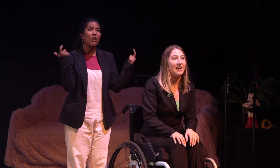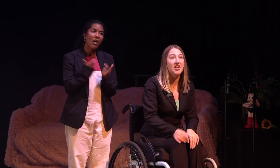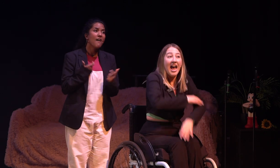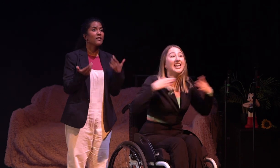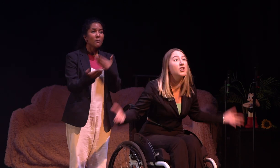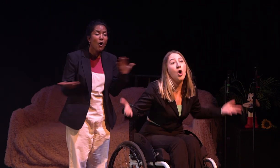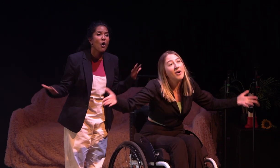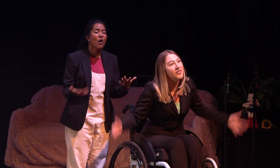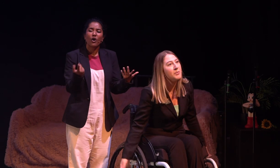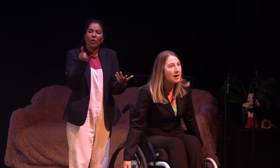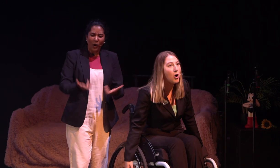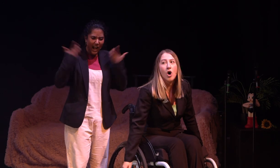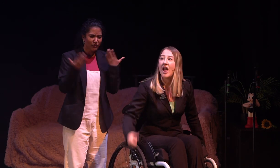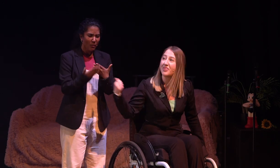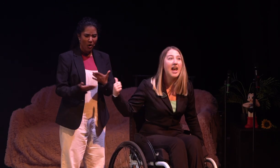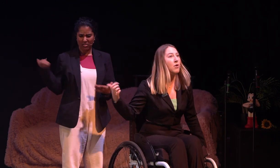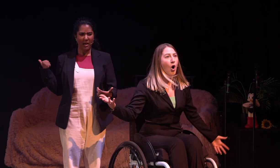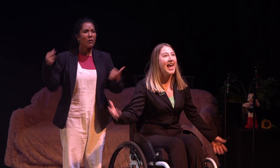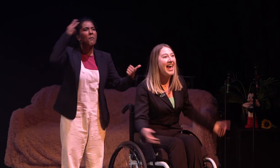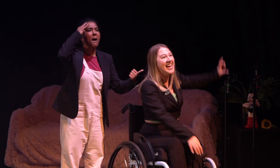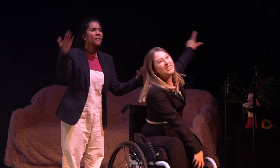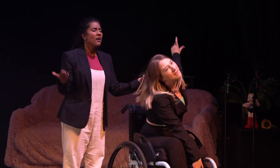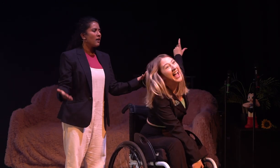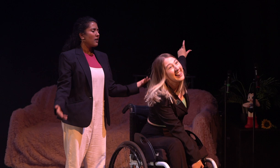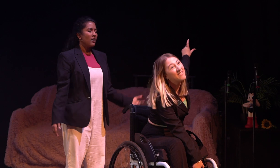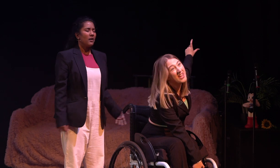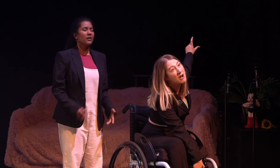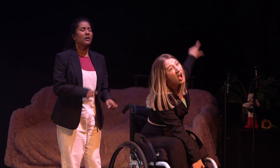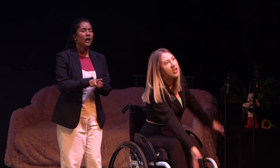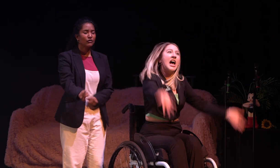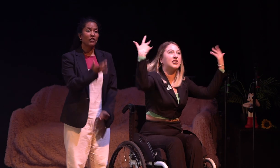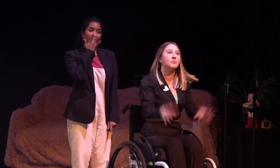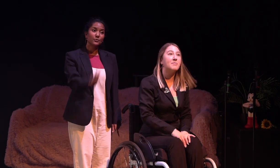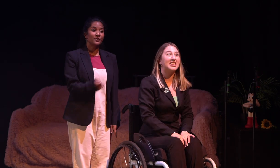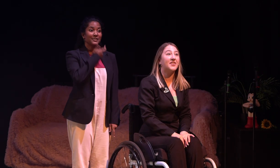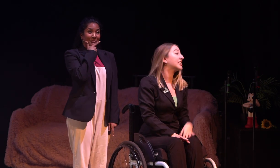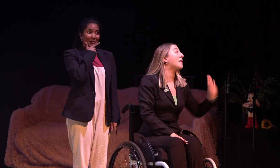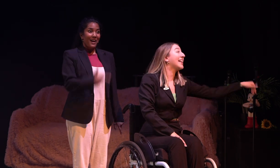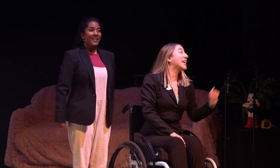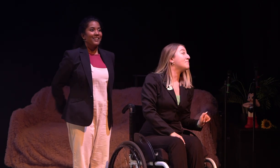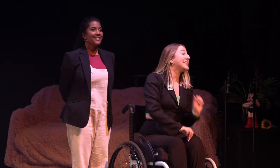And I don't know who I'm fuming at more, them or her. 'Smile everyone!' I do me best fake smile. 'Hey, Peter,